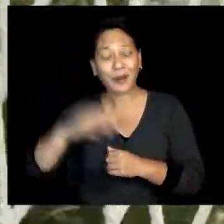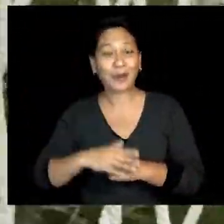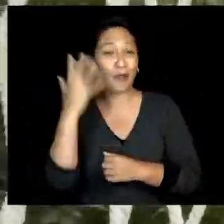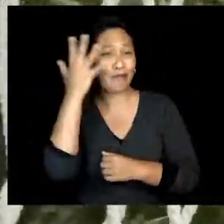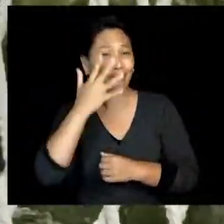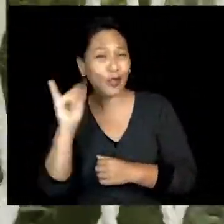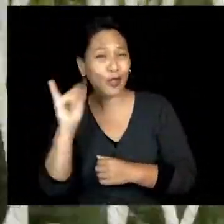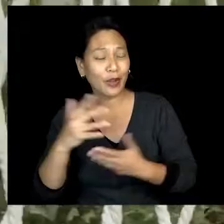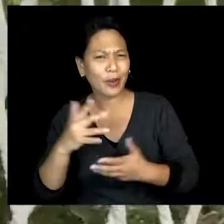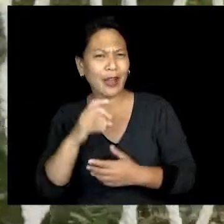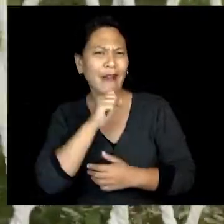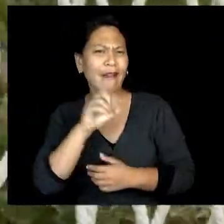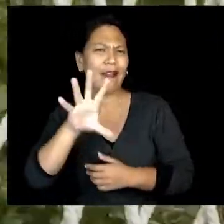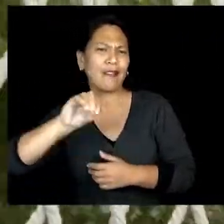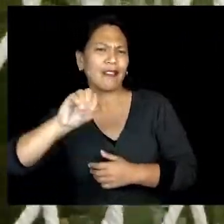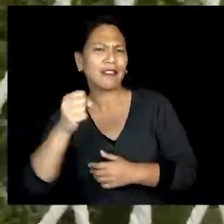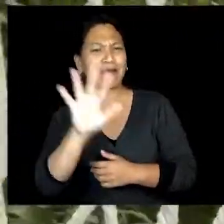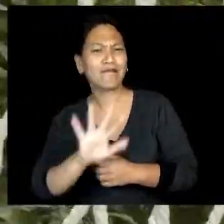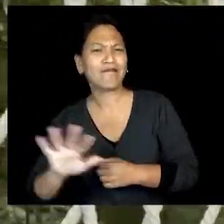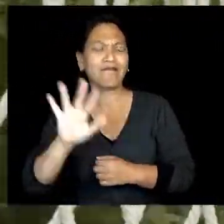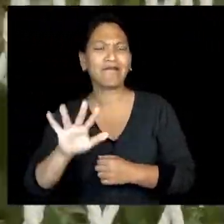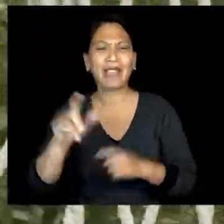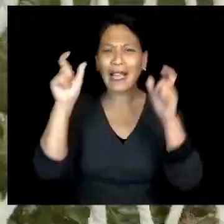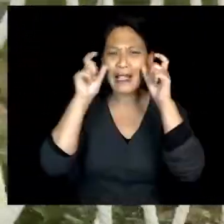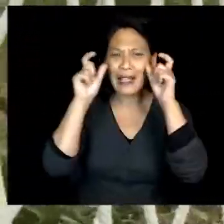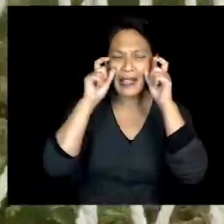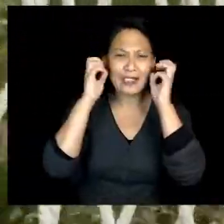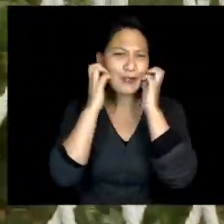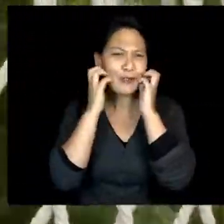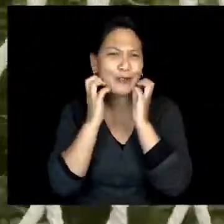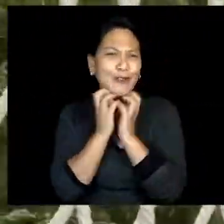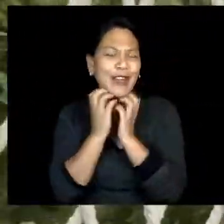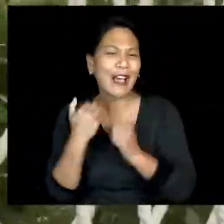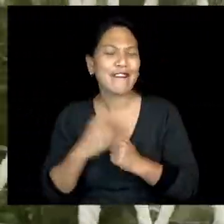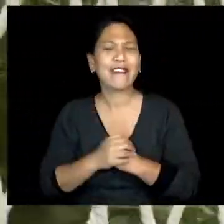For visual reference. I'm a 50-something male wearing glasses, unshaven